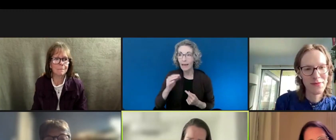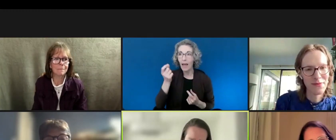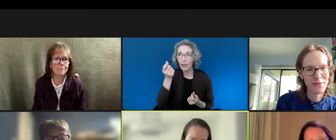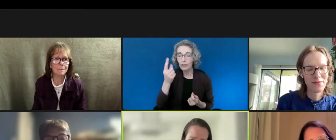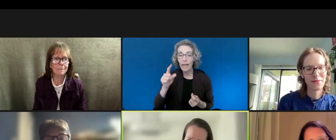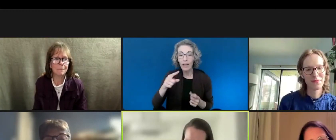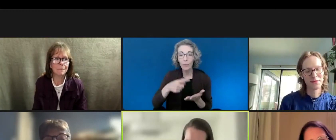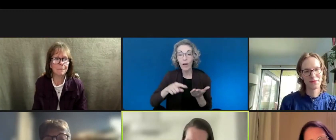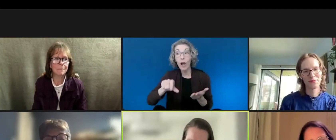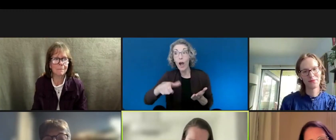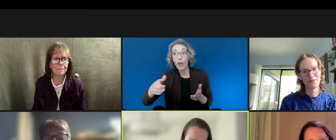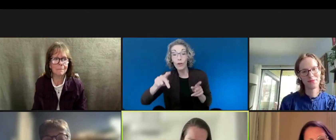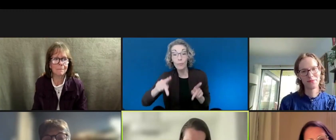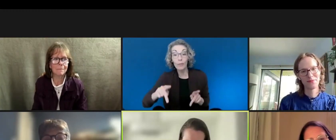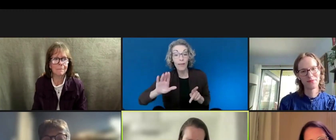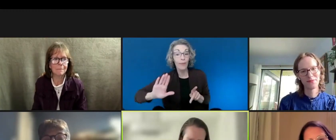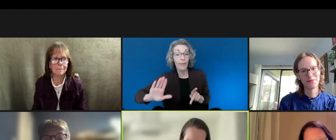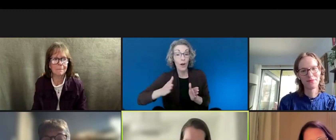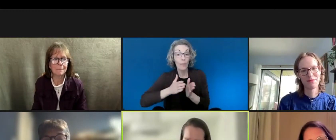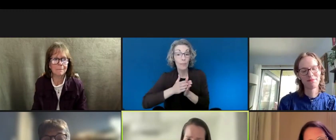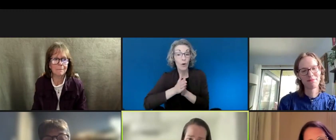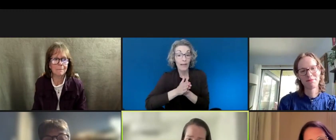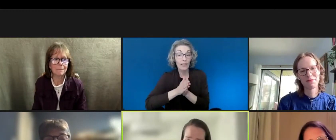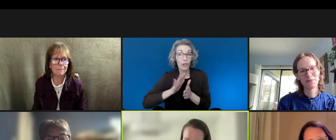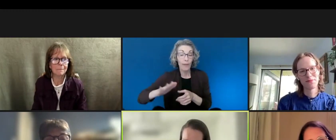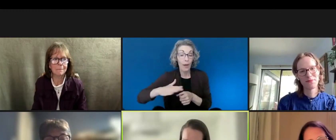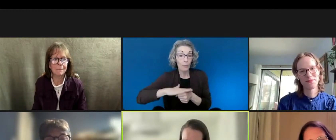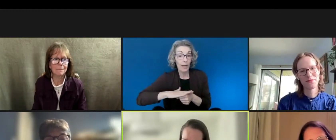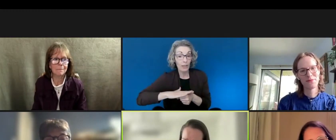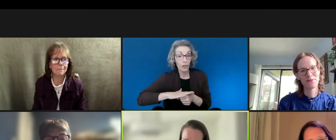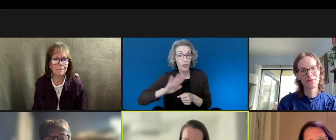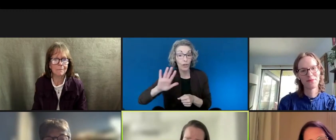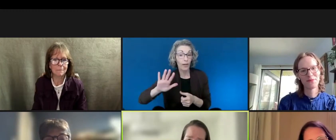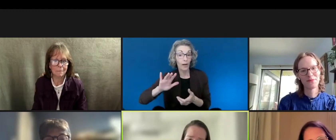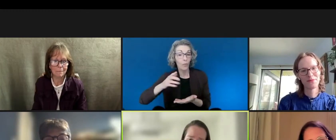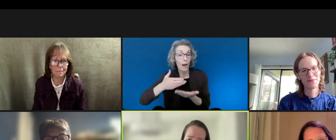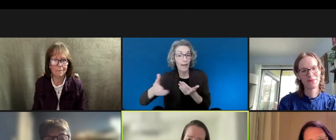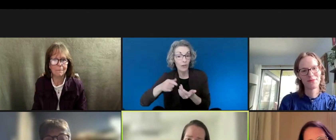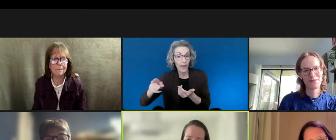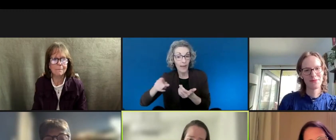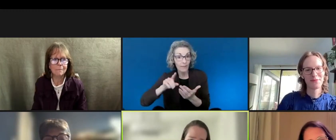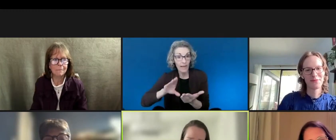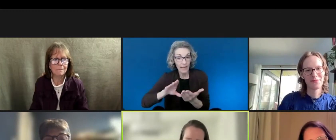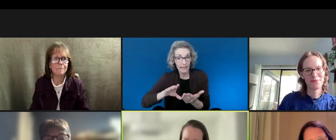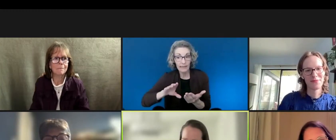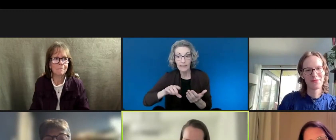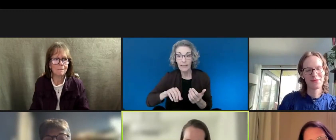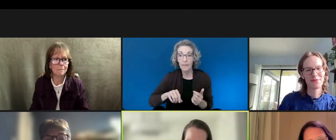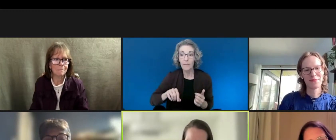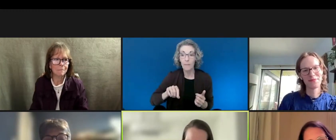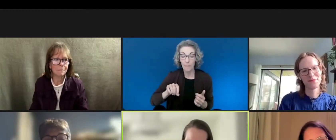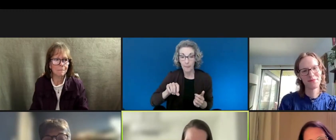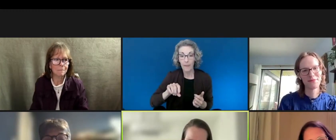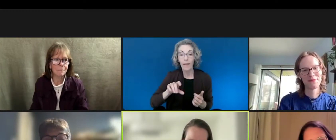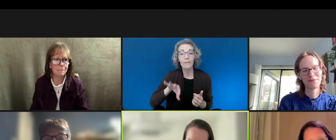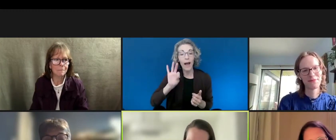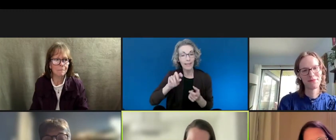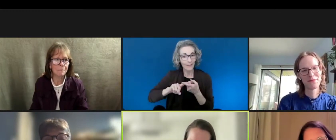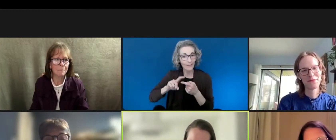motivations and pressures and tensions that they face? So, find a friend, do some role play.